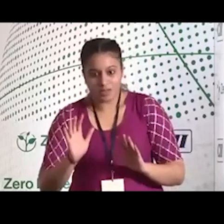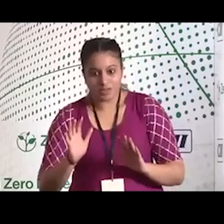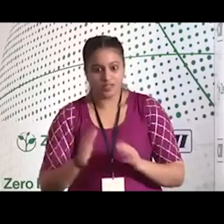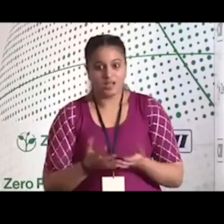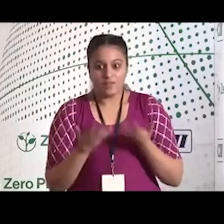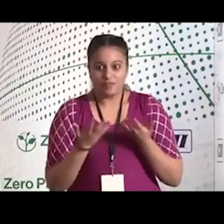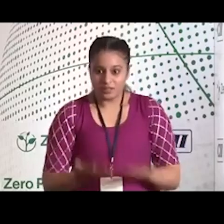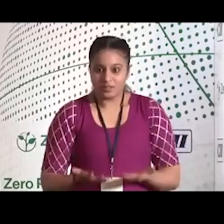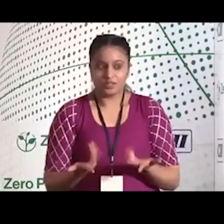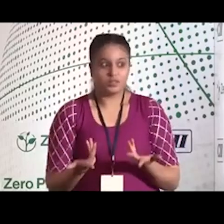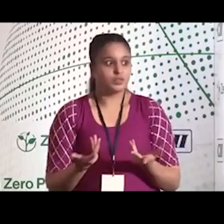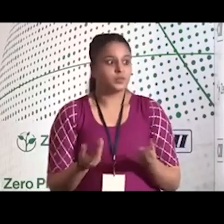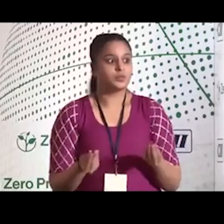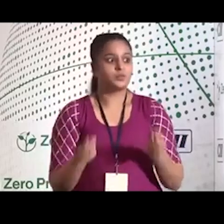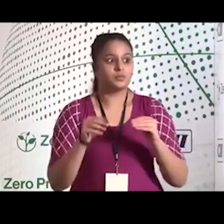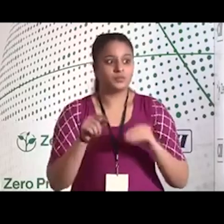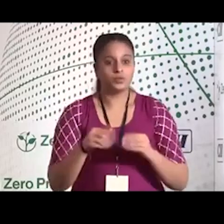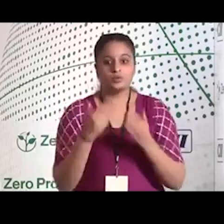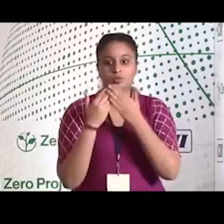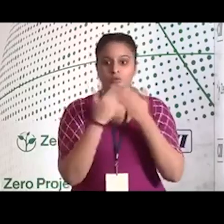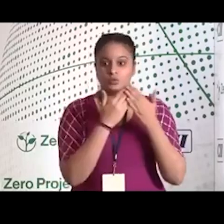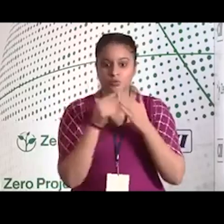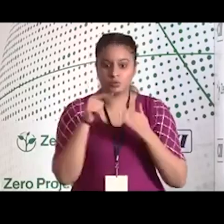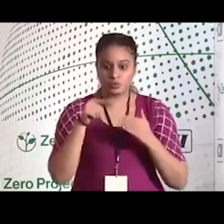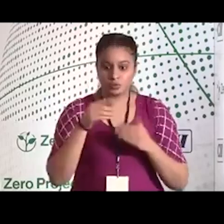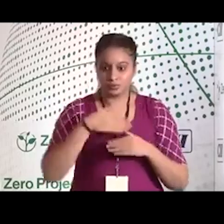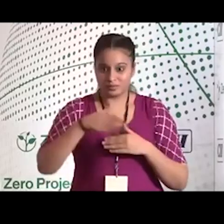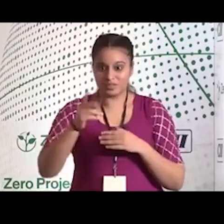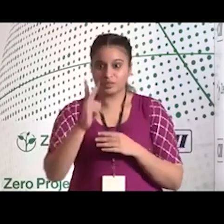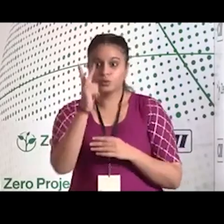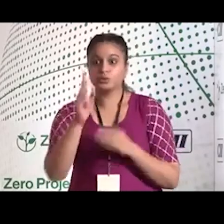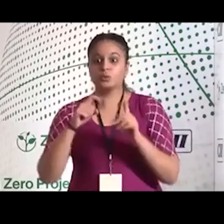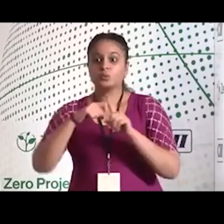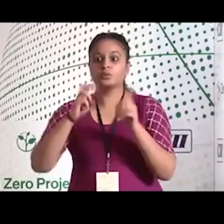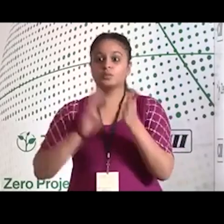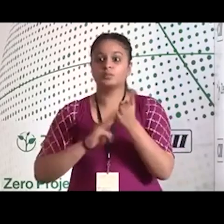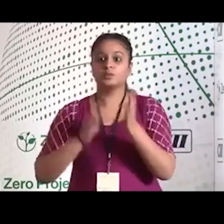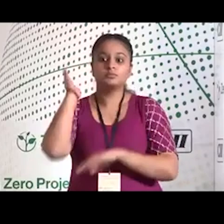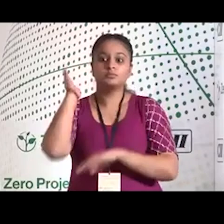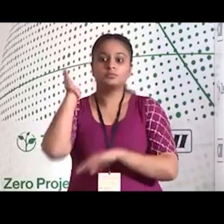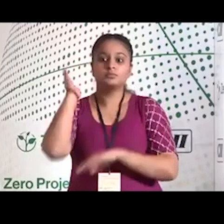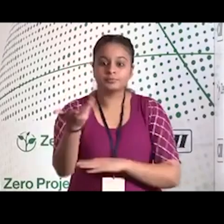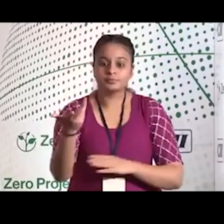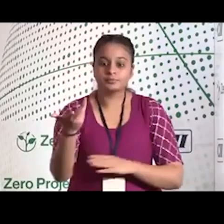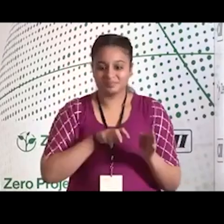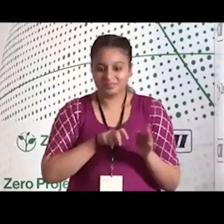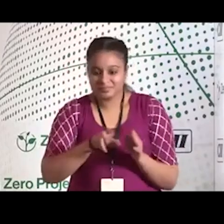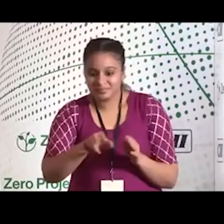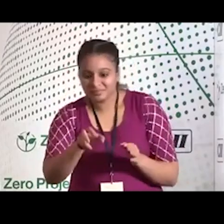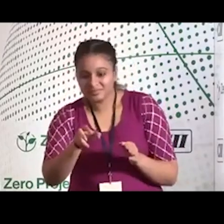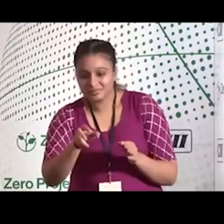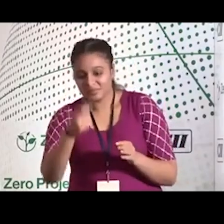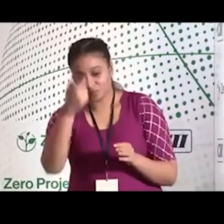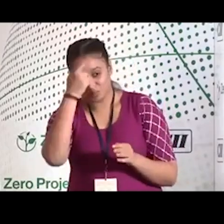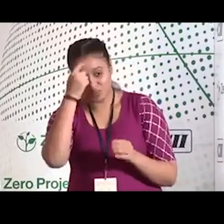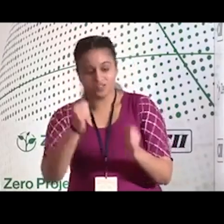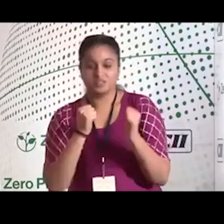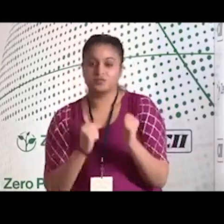party is cool John Nikki Leader KM got out of that economy really mouth skill to warmer